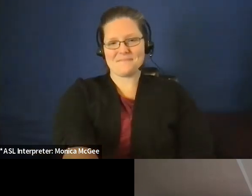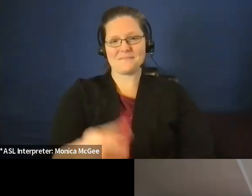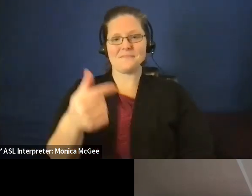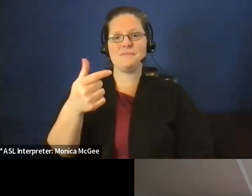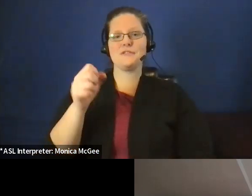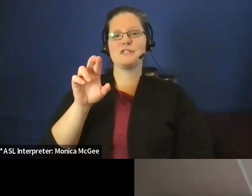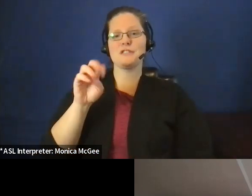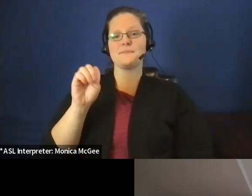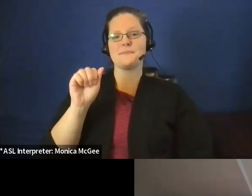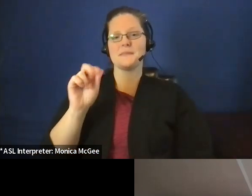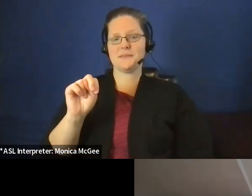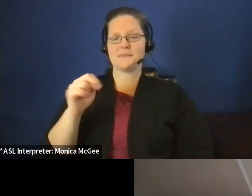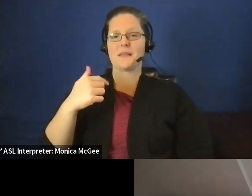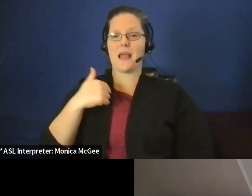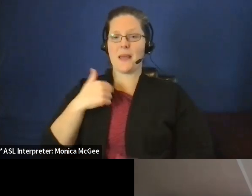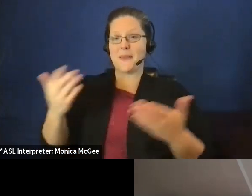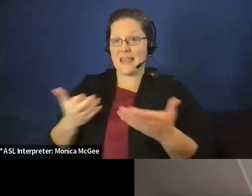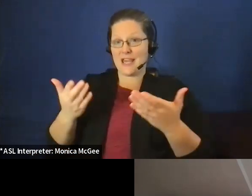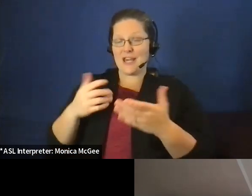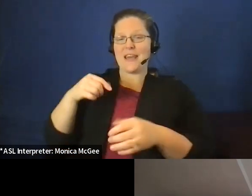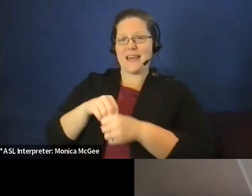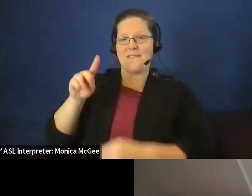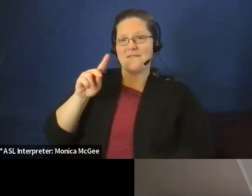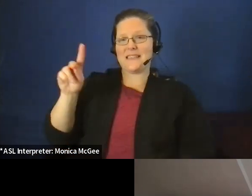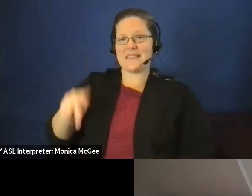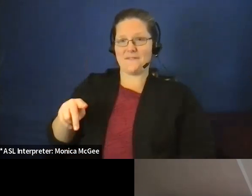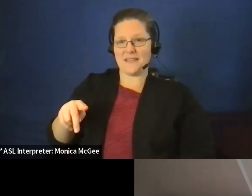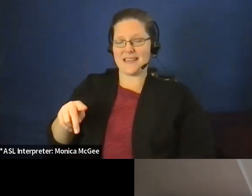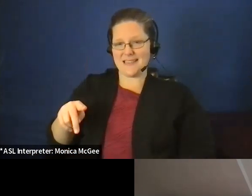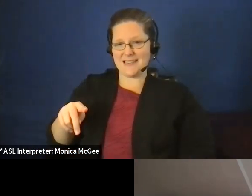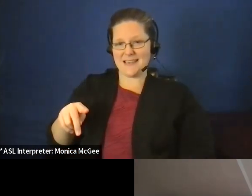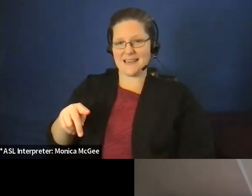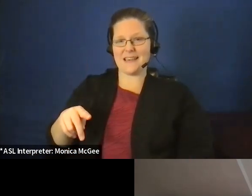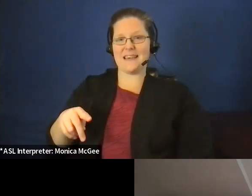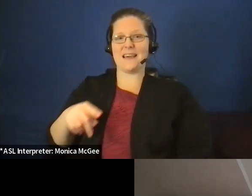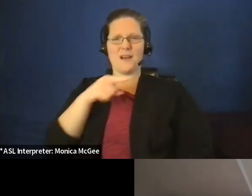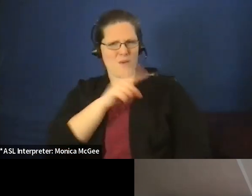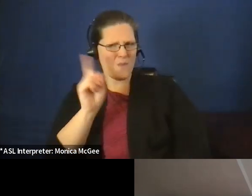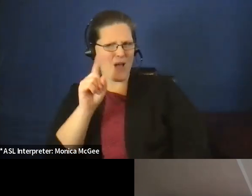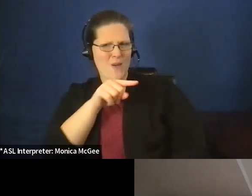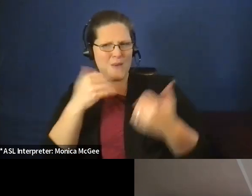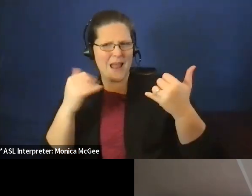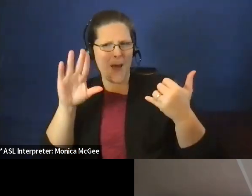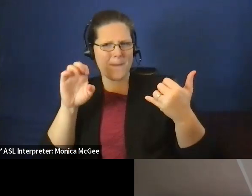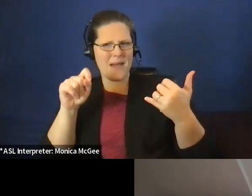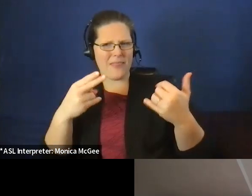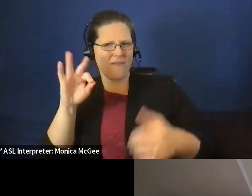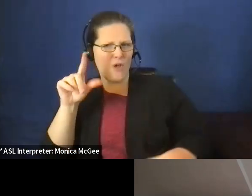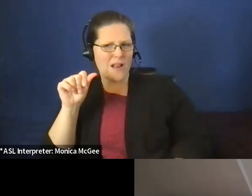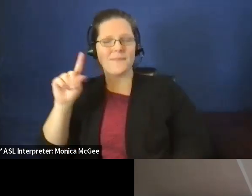glasses and a very busy bookshelf behind me with all kinds of things on it. I apologize for that.